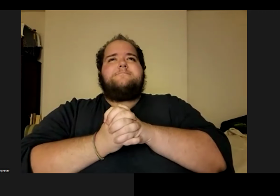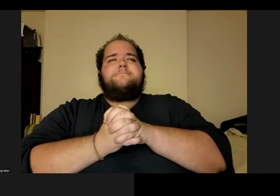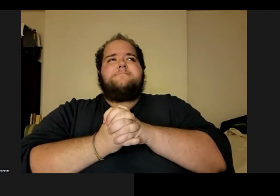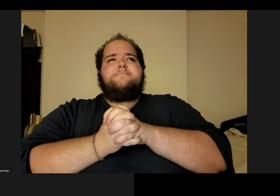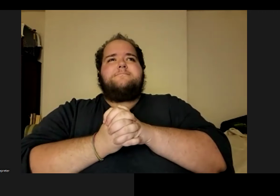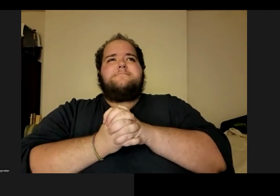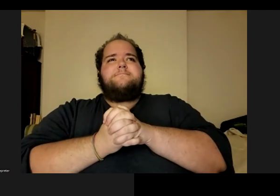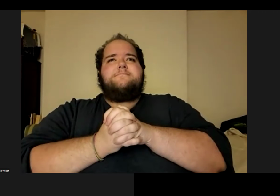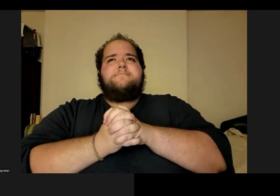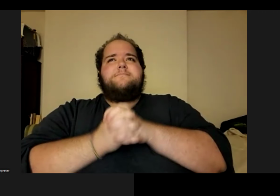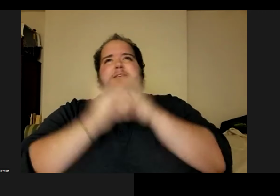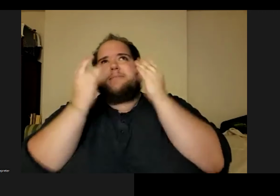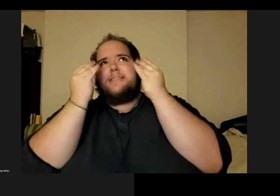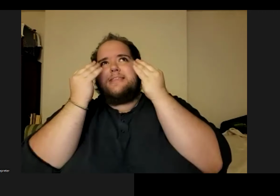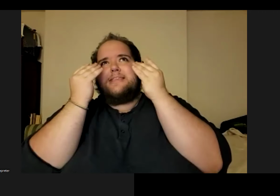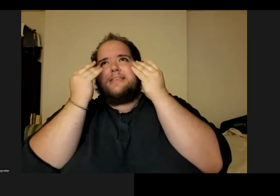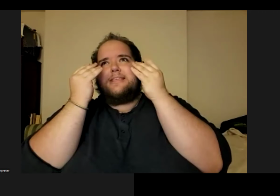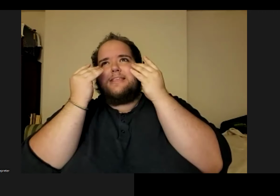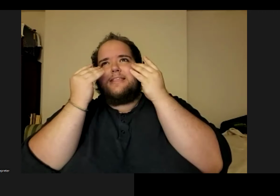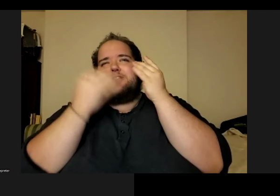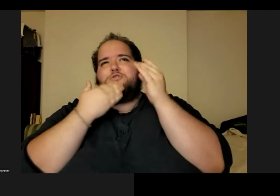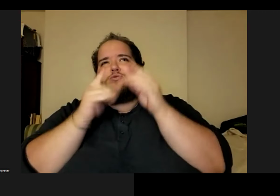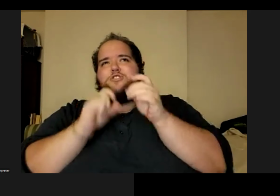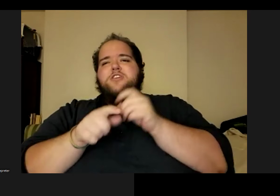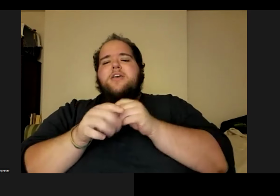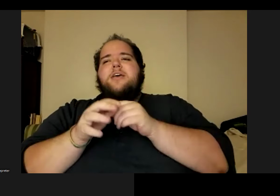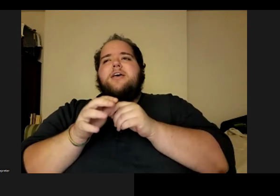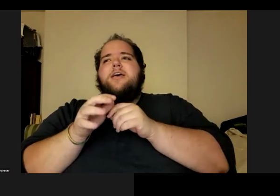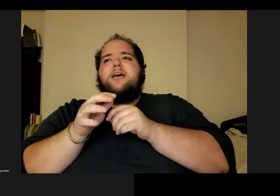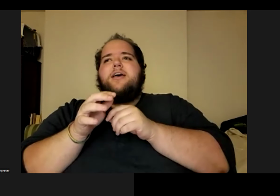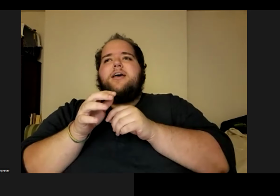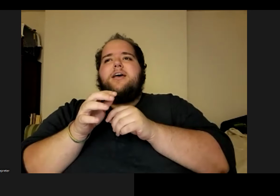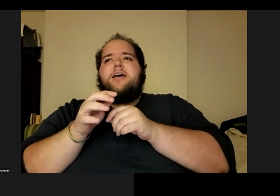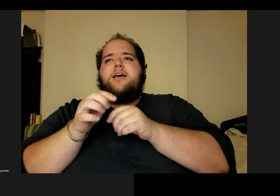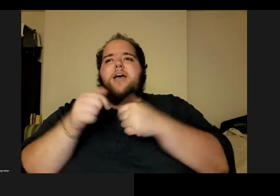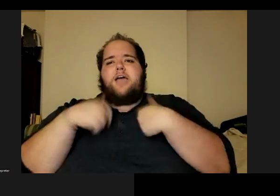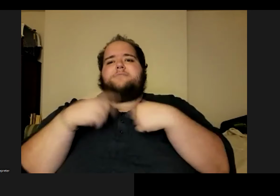I'm picking my words. I'm thinking for a second. So I would include like things that you've had